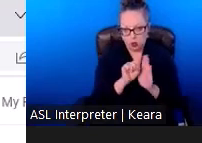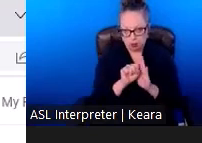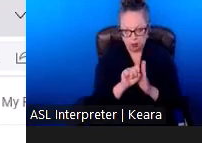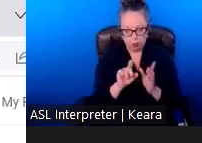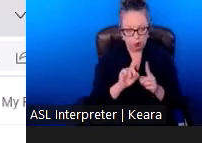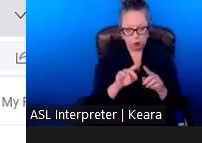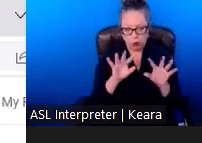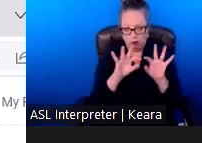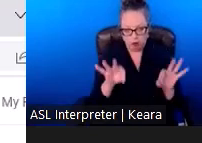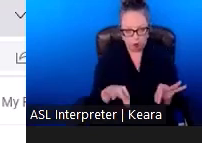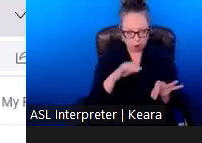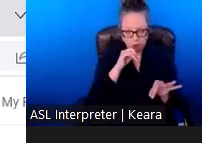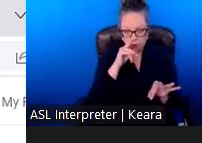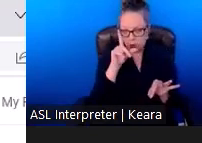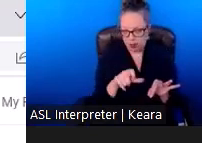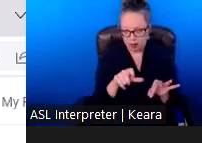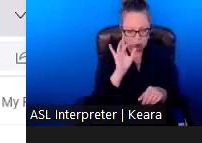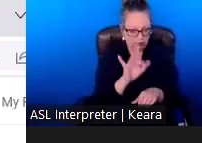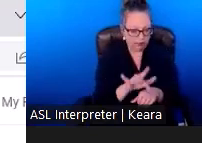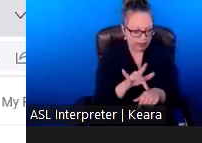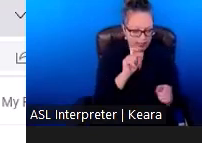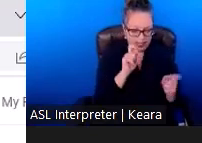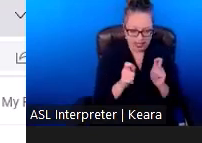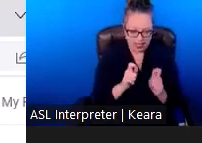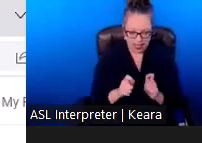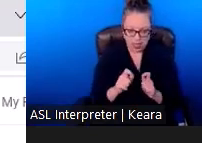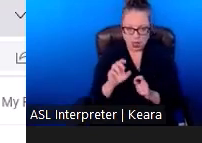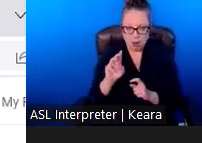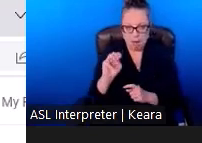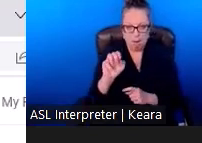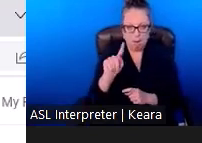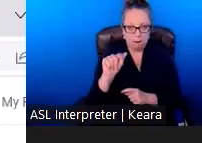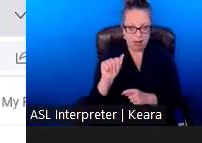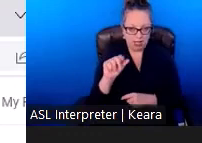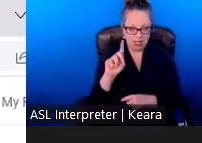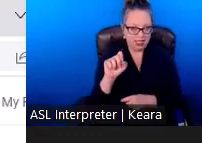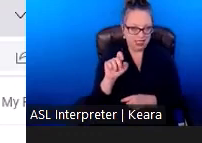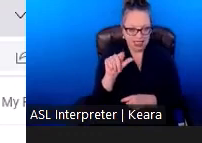without needing to click an “Edit Metadata” button. So you’re not missing anything – the